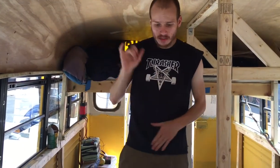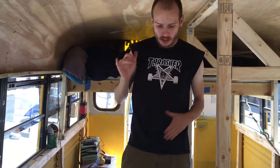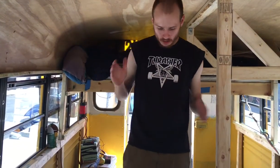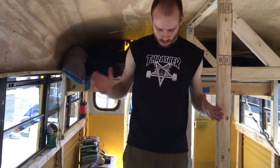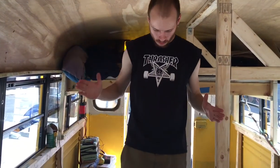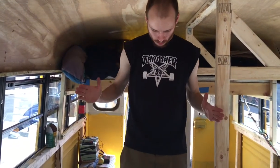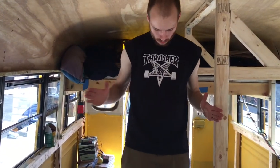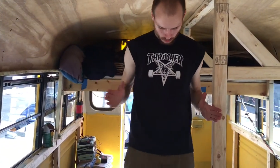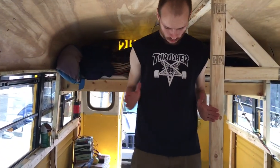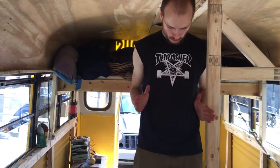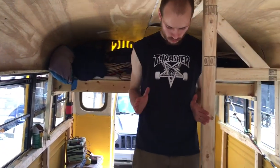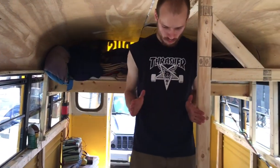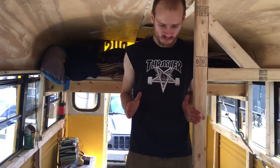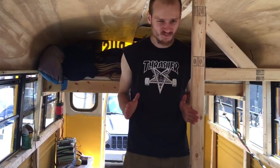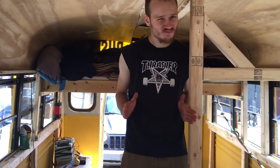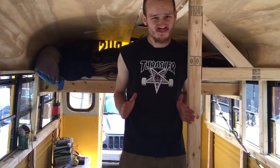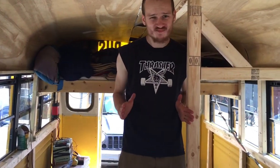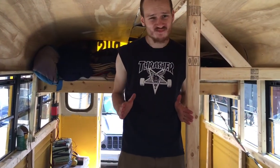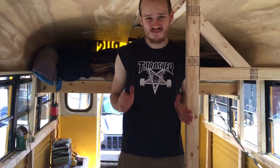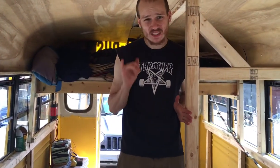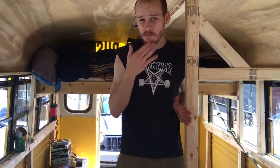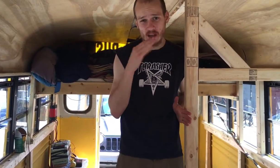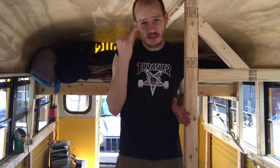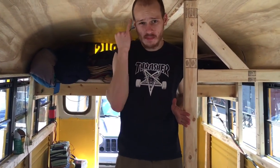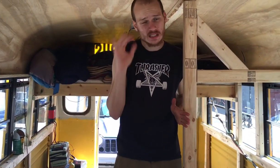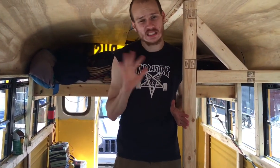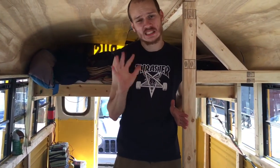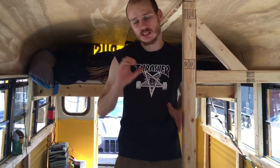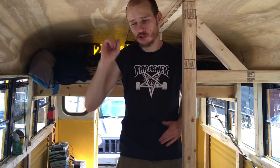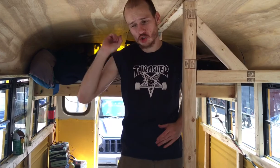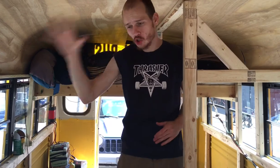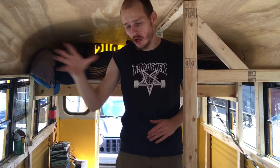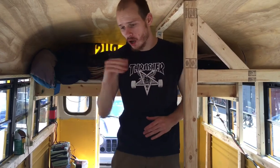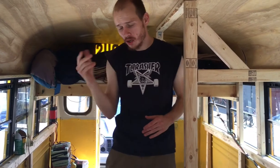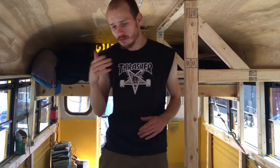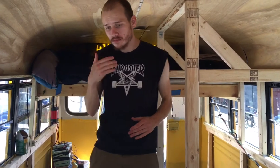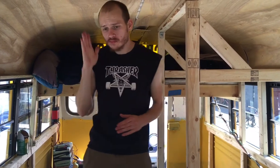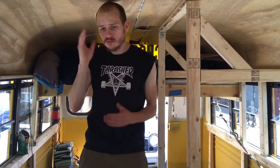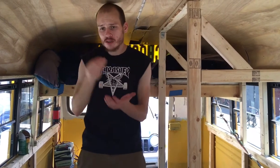If I do put on it, then the hallway going to be skinny and tight like 12 inches Thats bad idea. we threw it away.